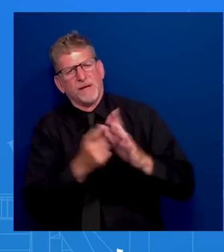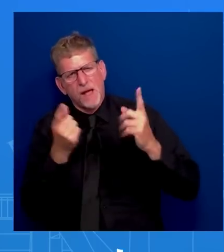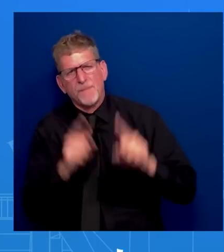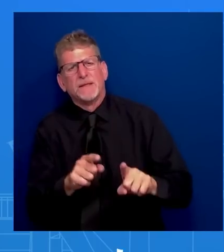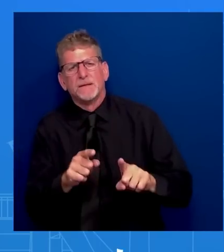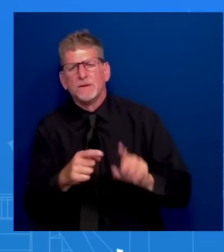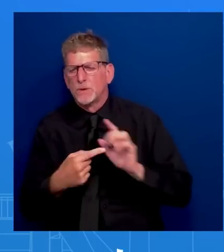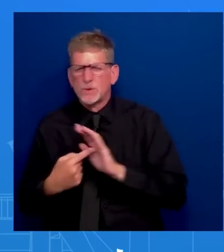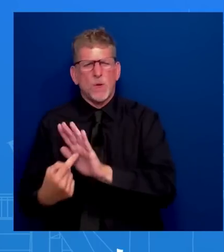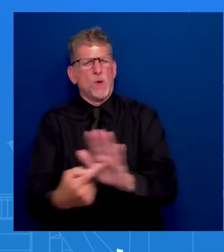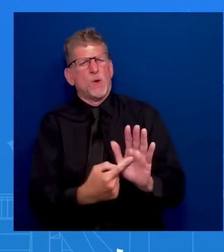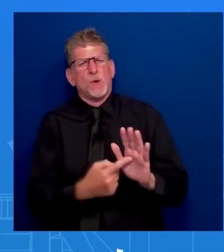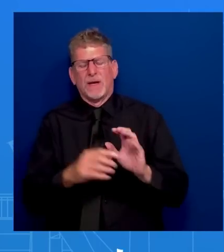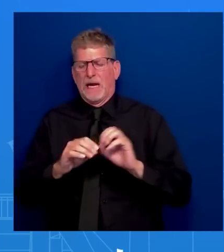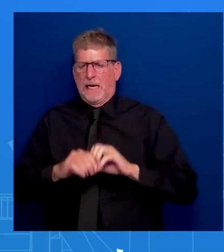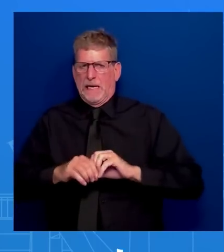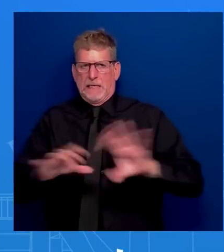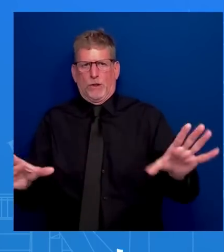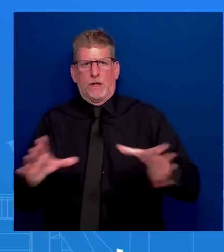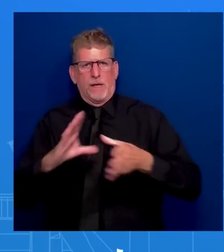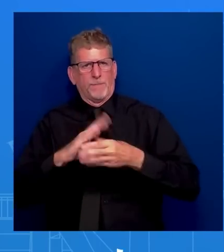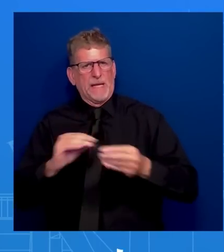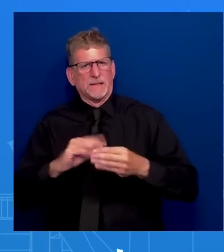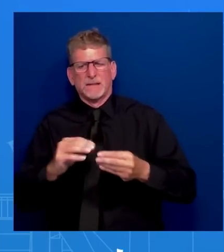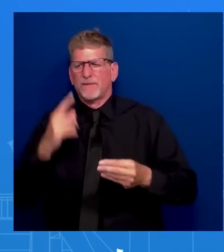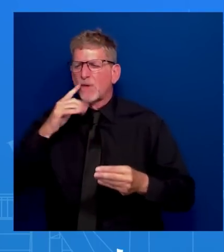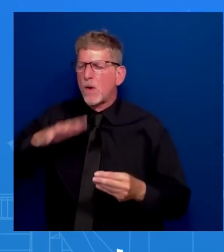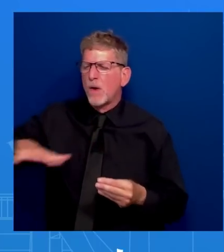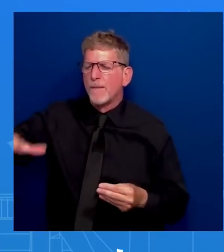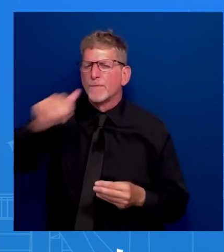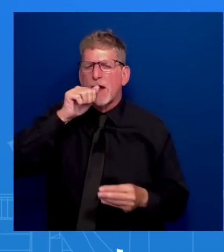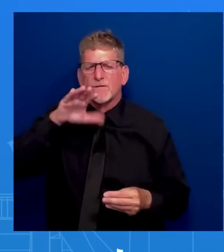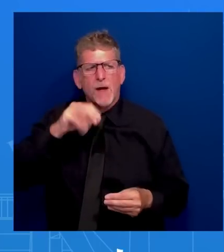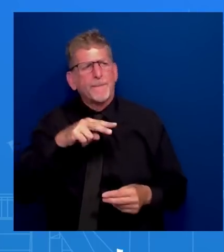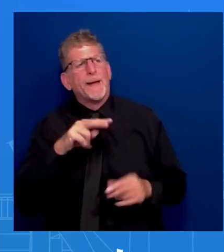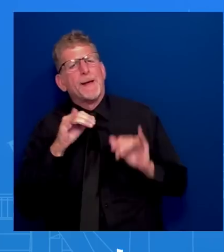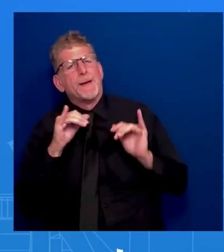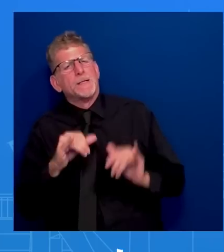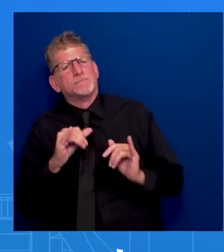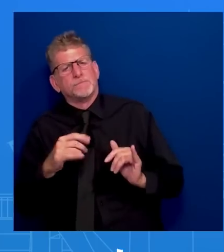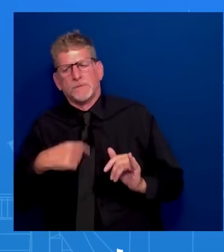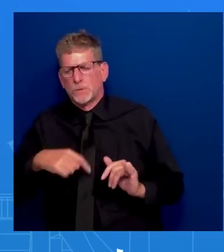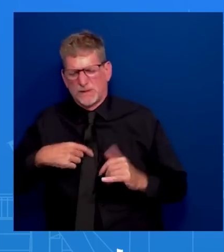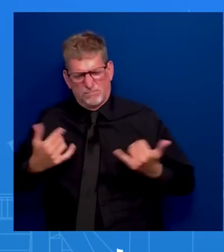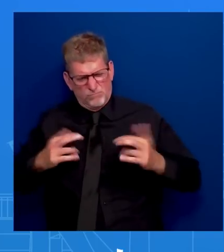that we want to make sure that we're investing in America and also can compete across -- across the globe.